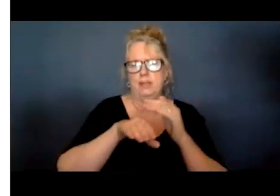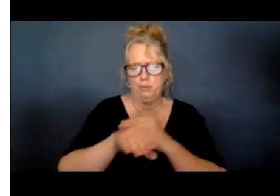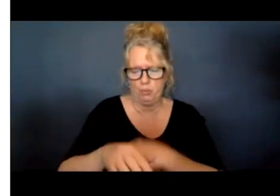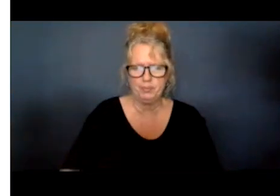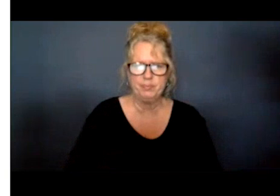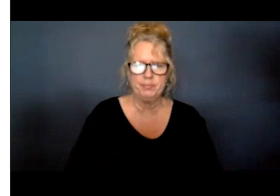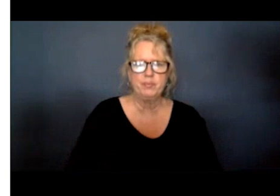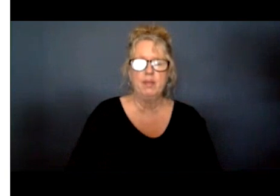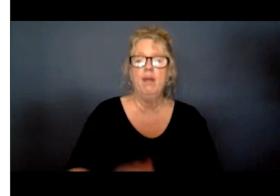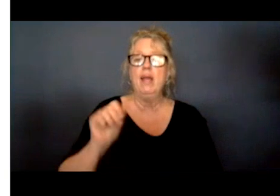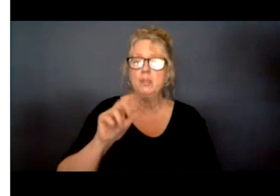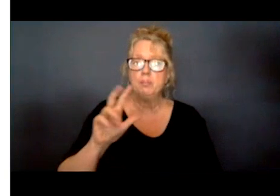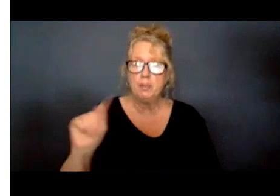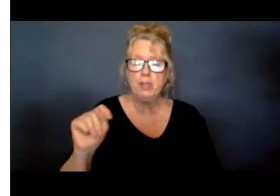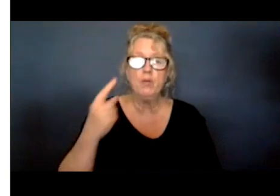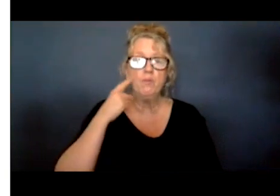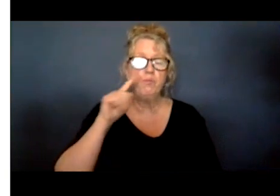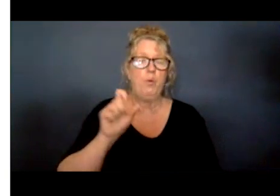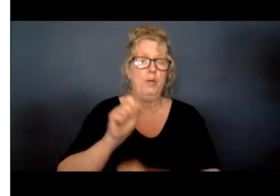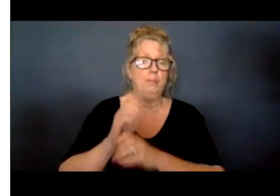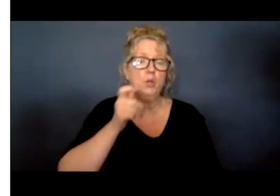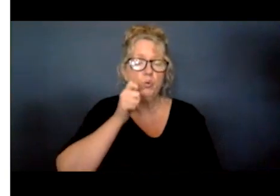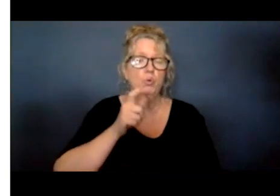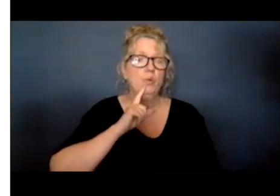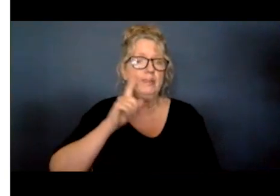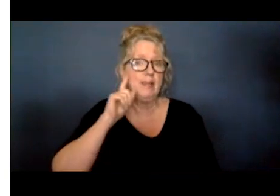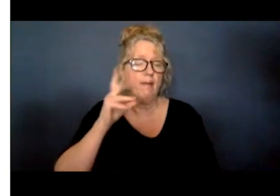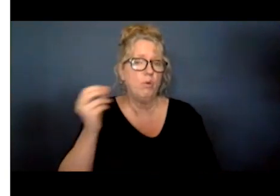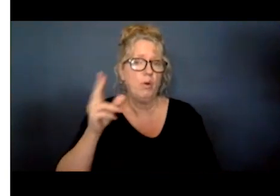Assistive technologies for employees who are deaf or hard of hearing include—